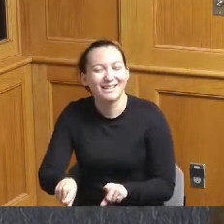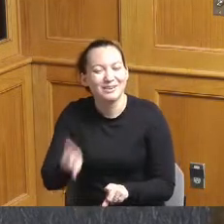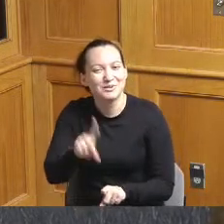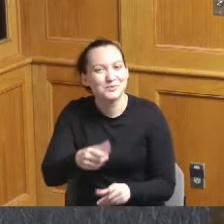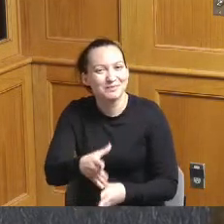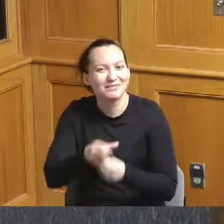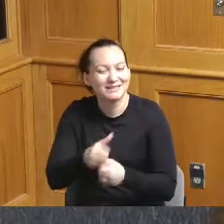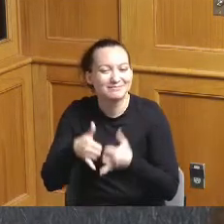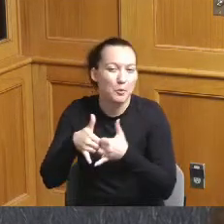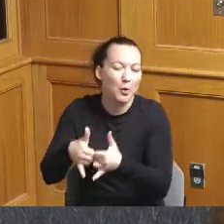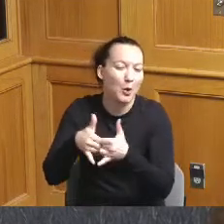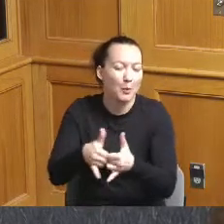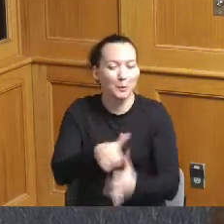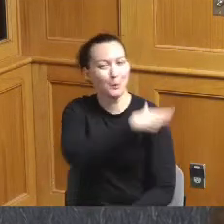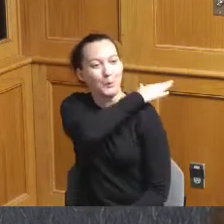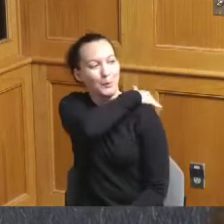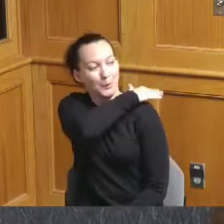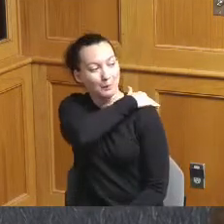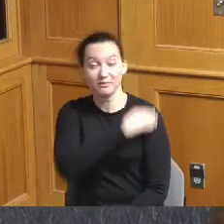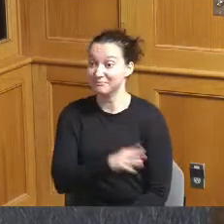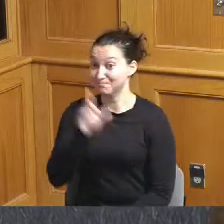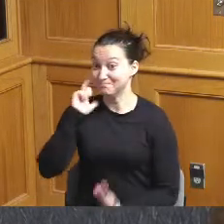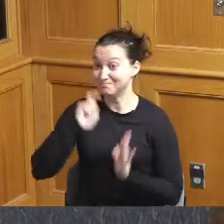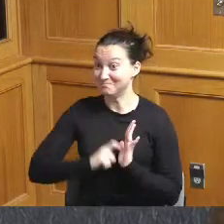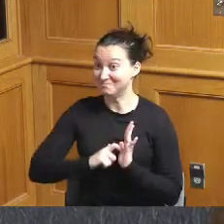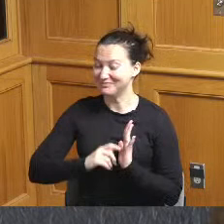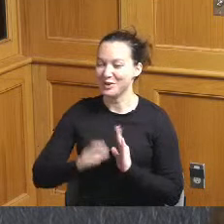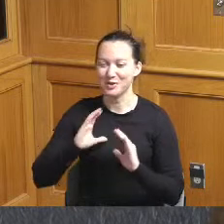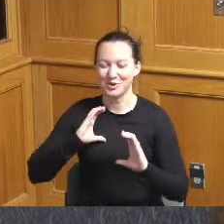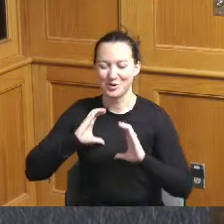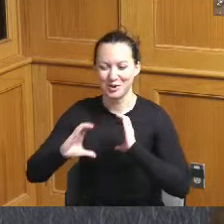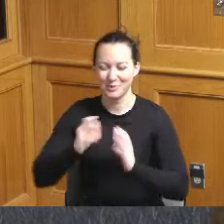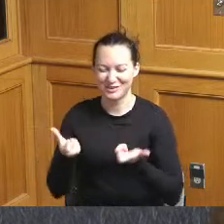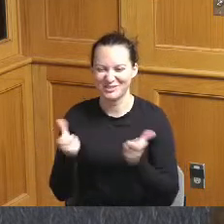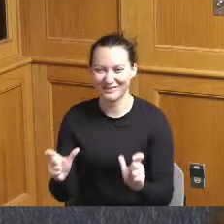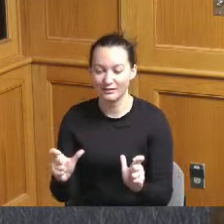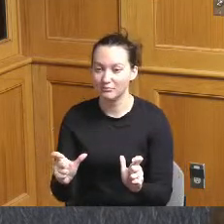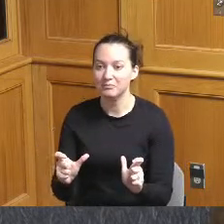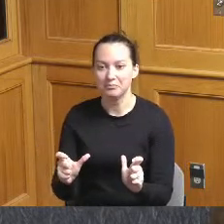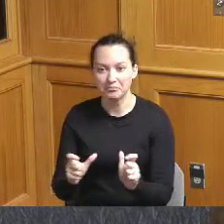received some awards and so duly noted that your communication efforts are receiving some acclaims